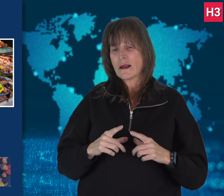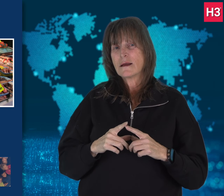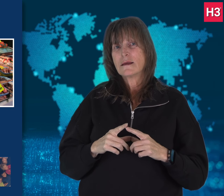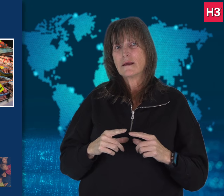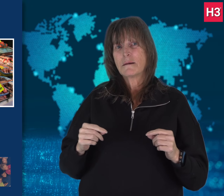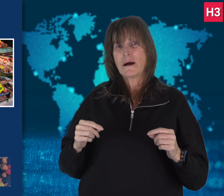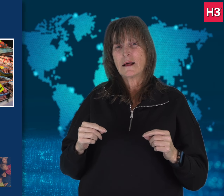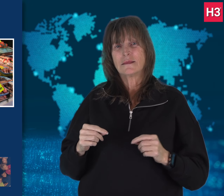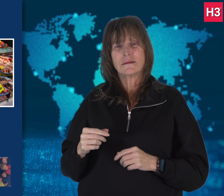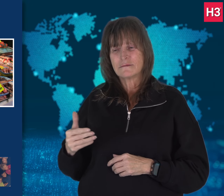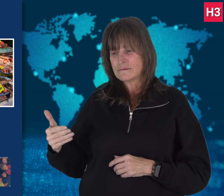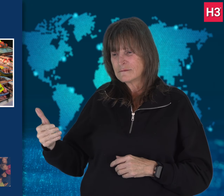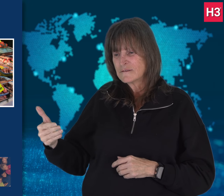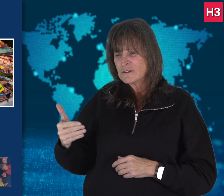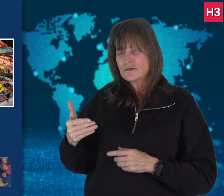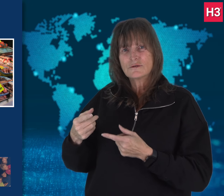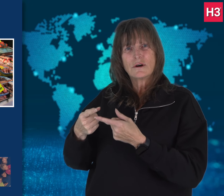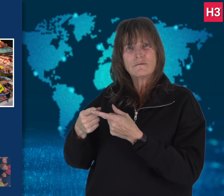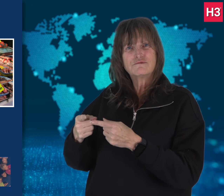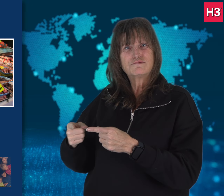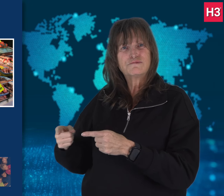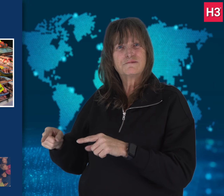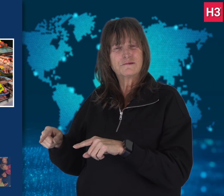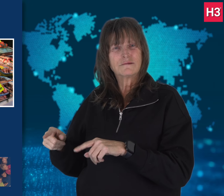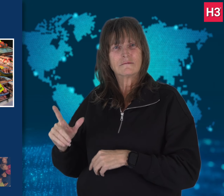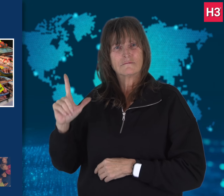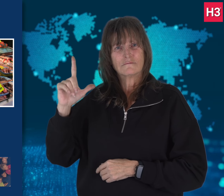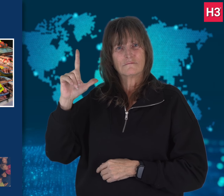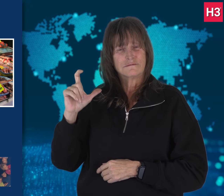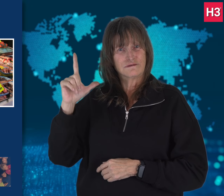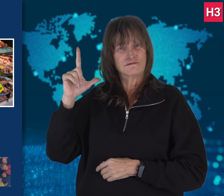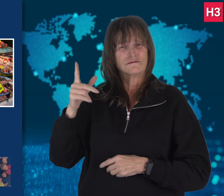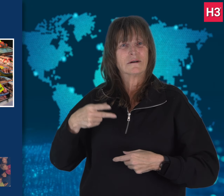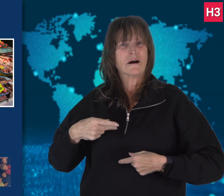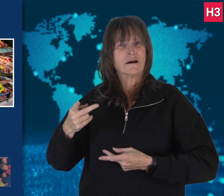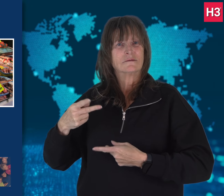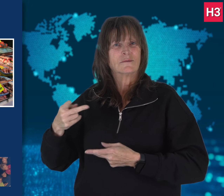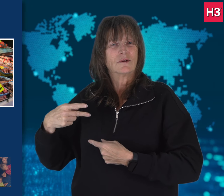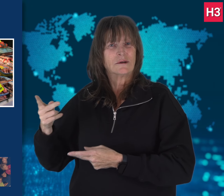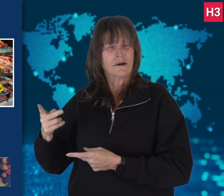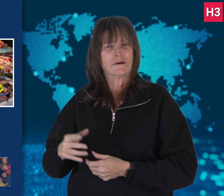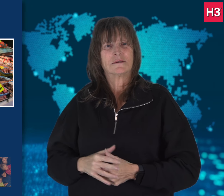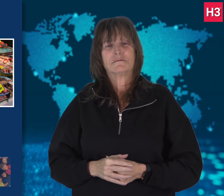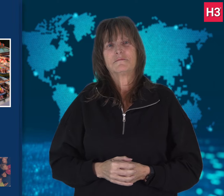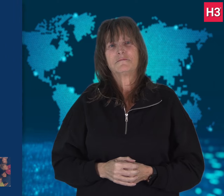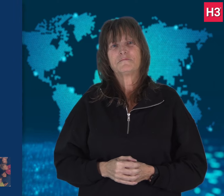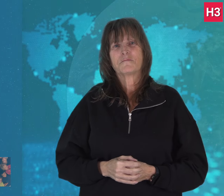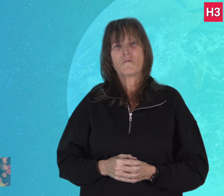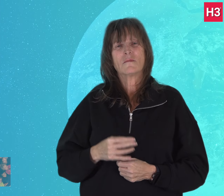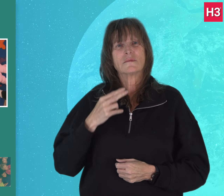Seafood Starts Exporting